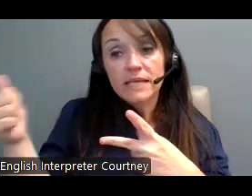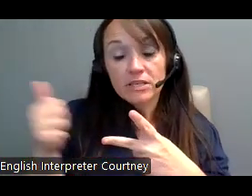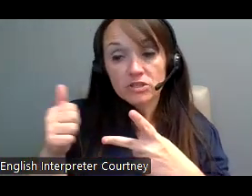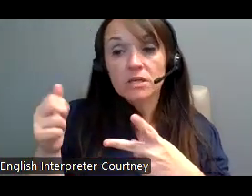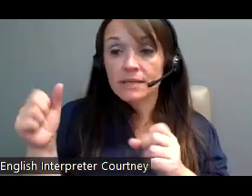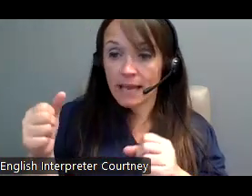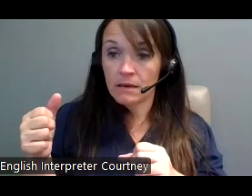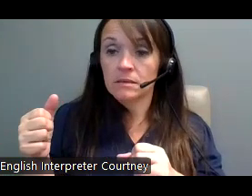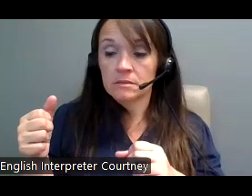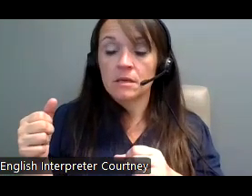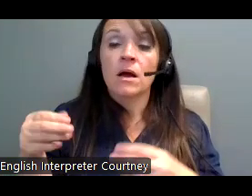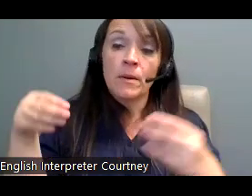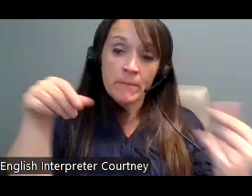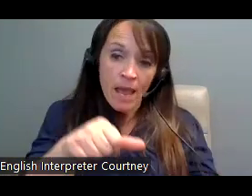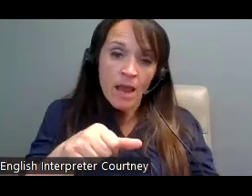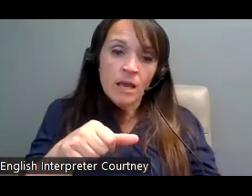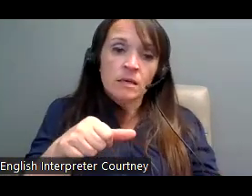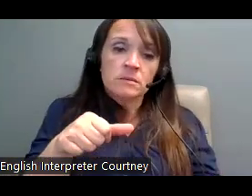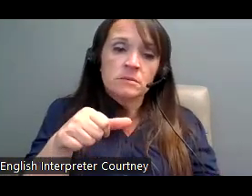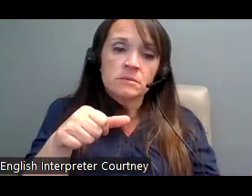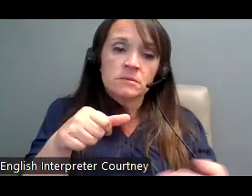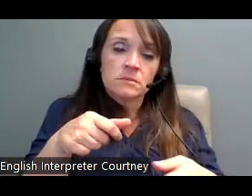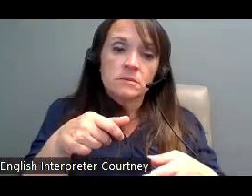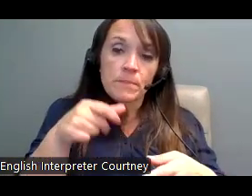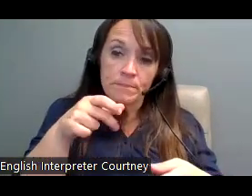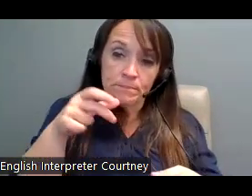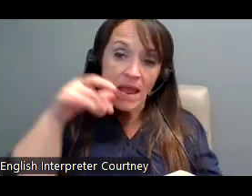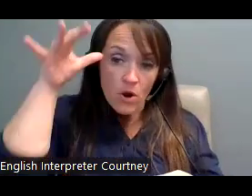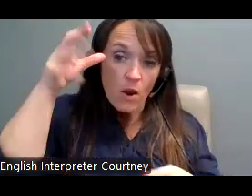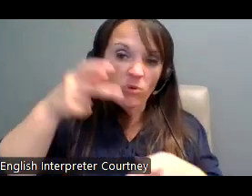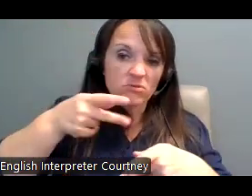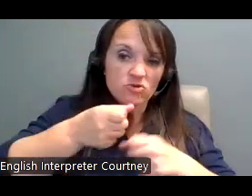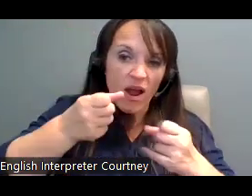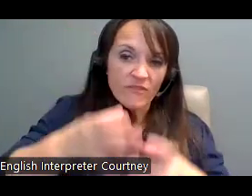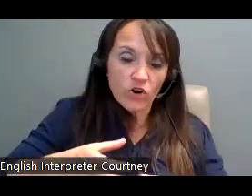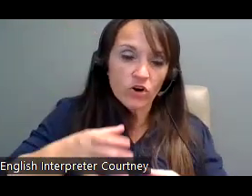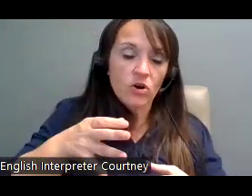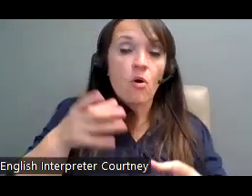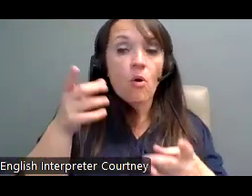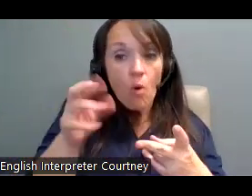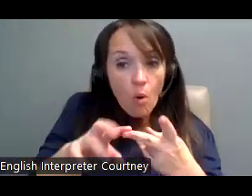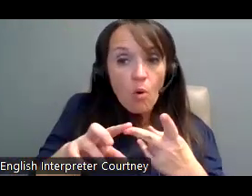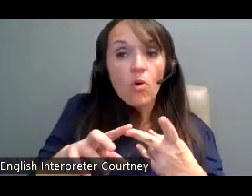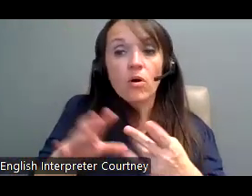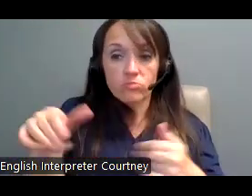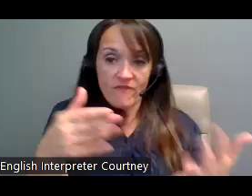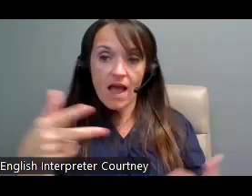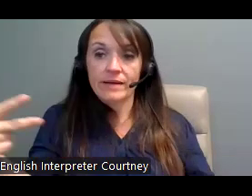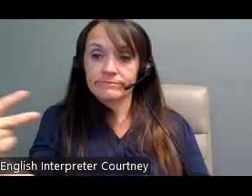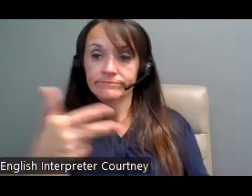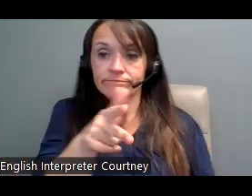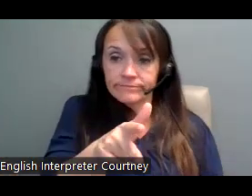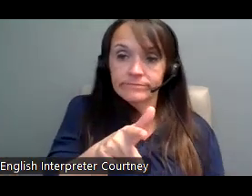your home and take you to those. There is, I will try to find it and drop it in the chat, there is a